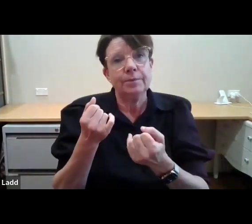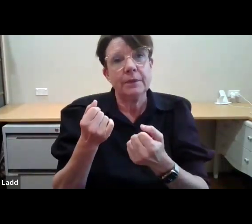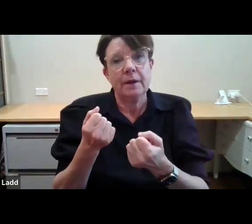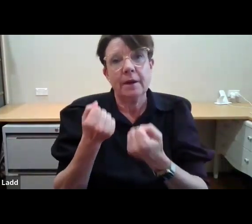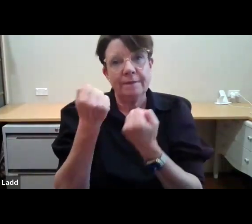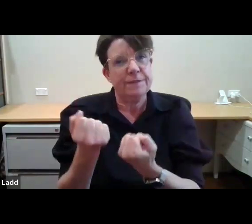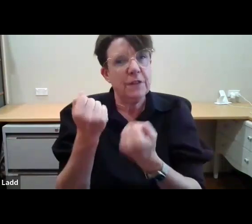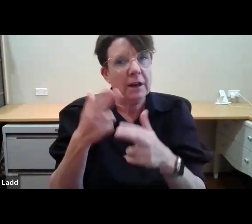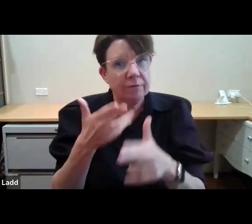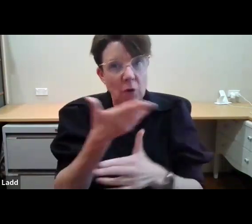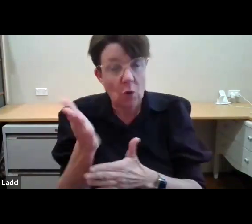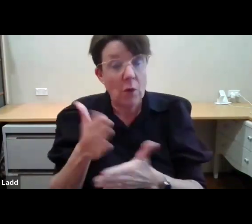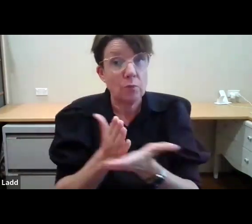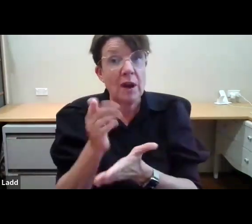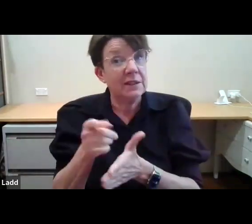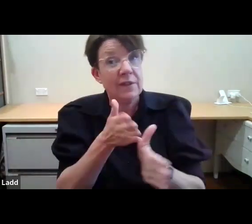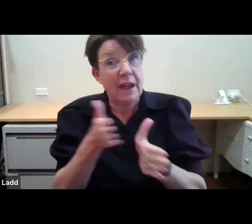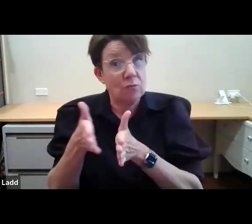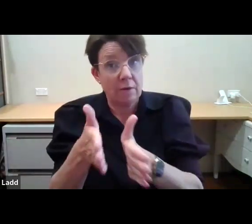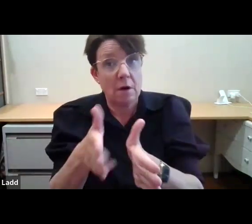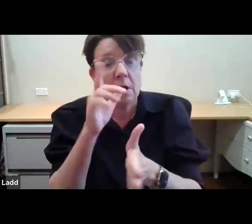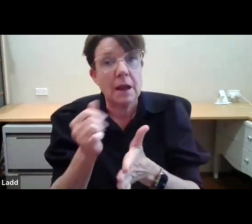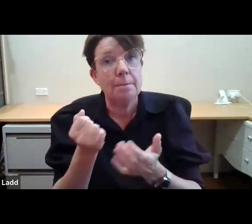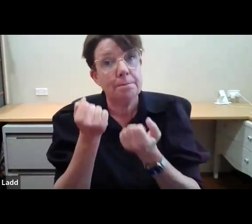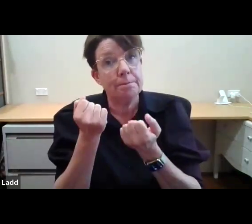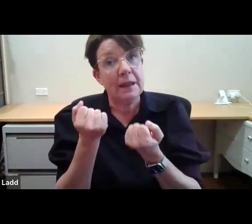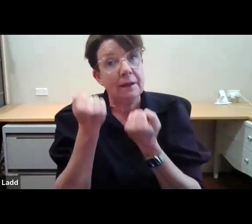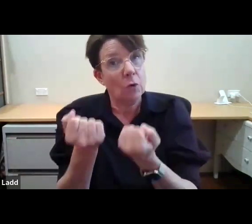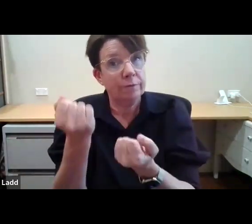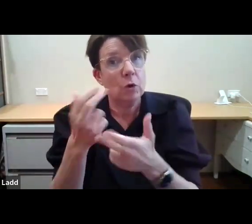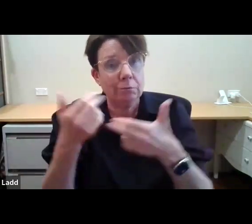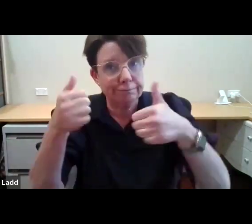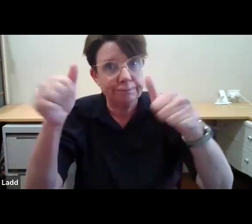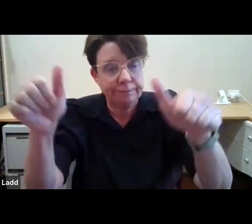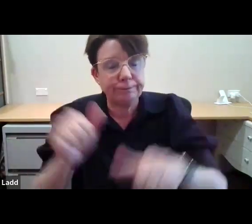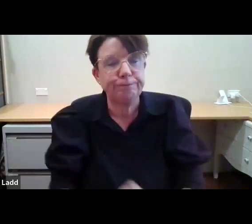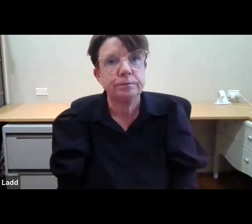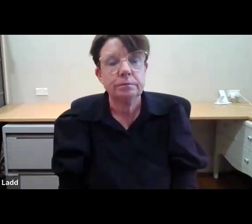I think that is incredible leadership in terms of how we think of our relationship and work and possibility towards the natural